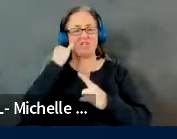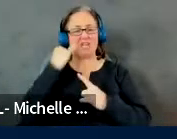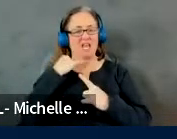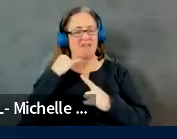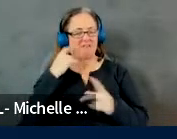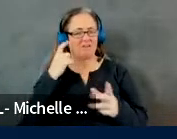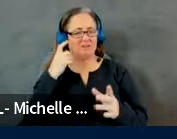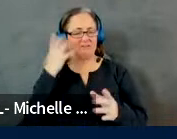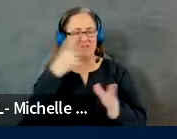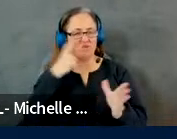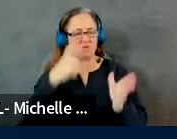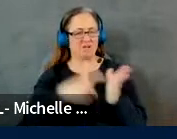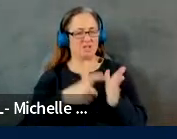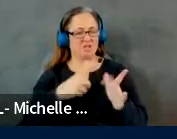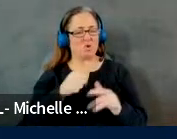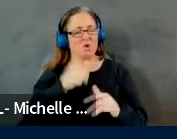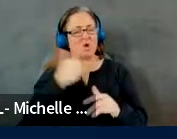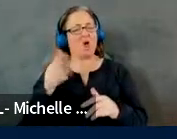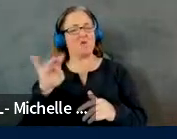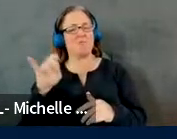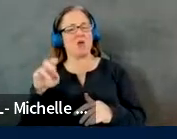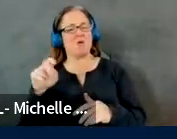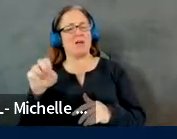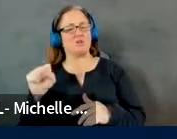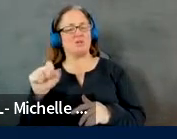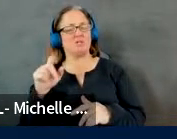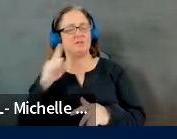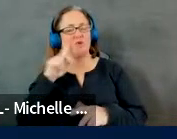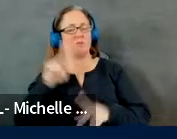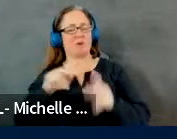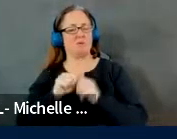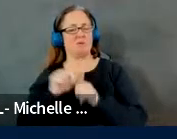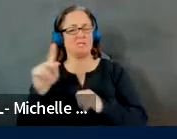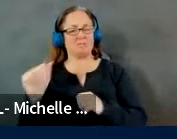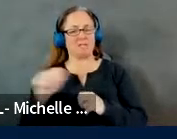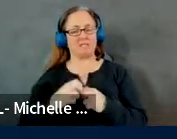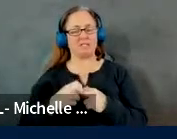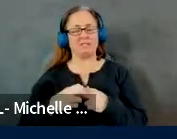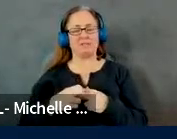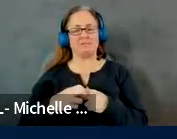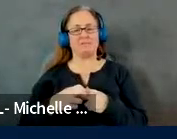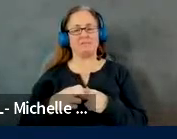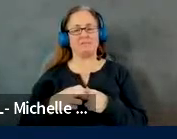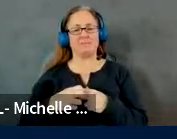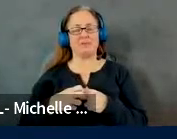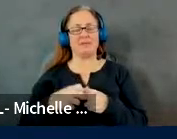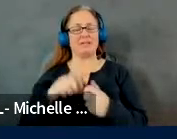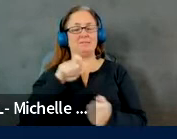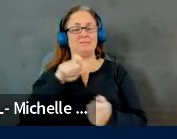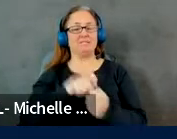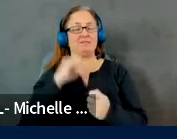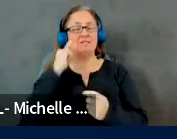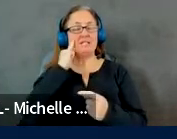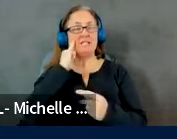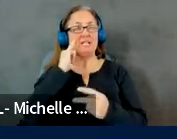or other biometric inputs for people with disabilities, particularly when their disability